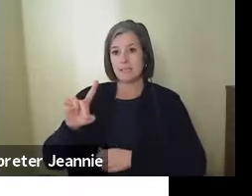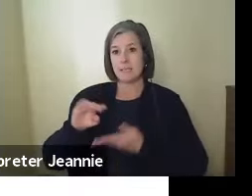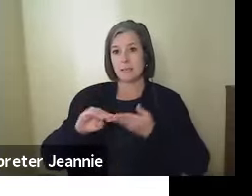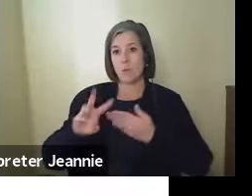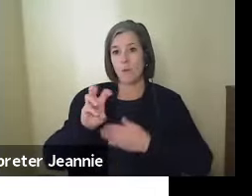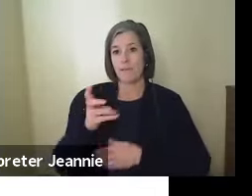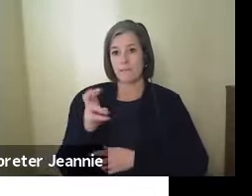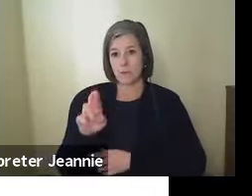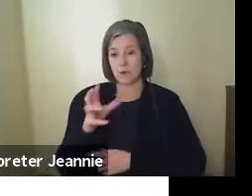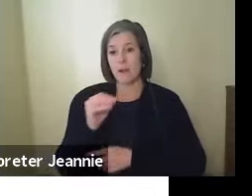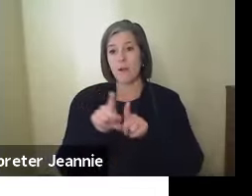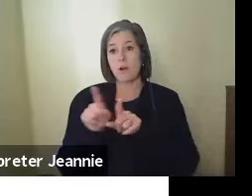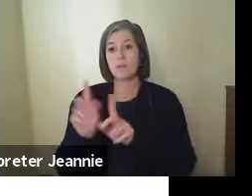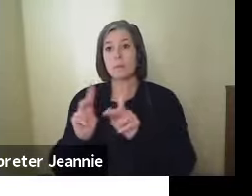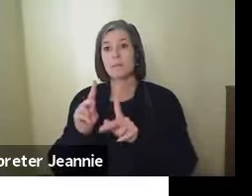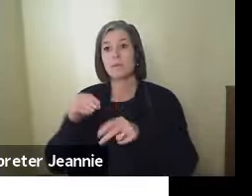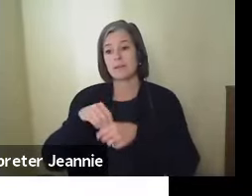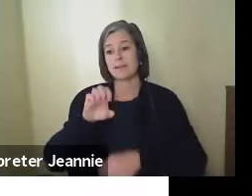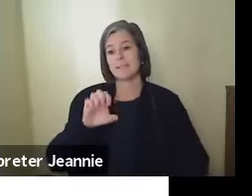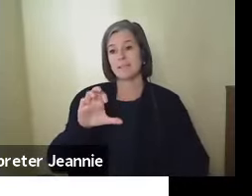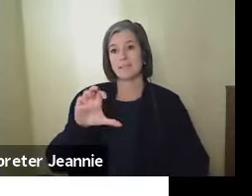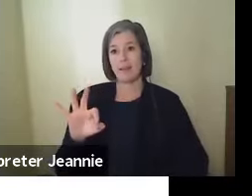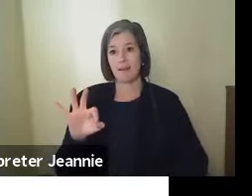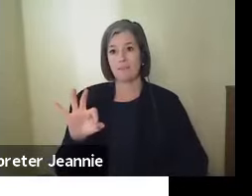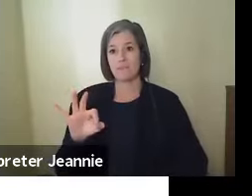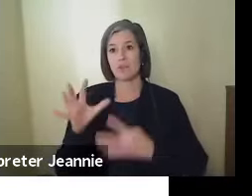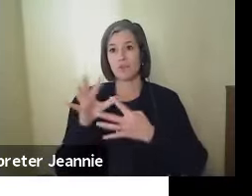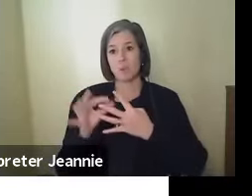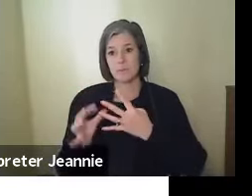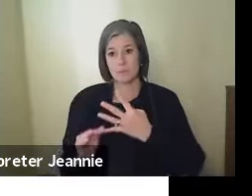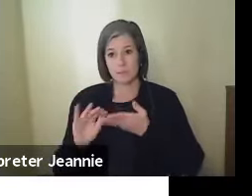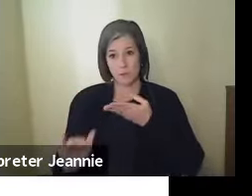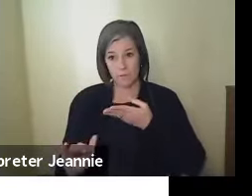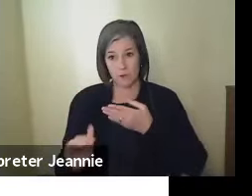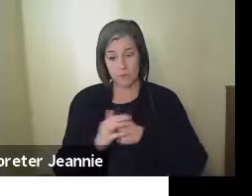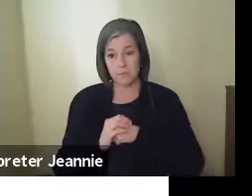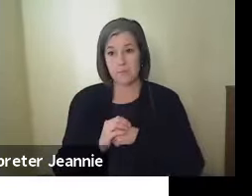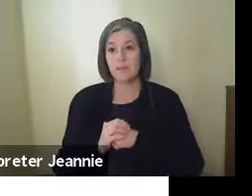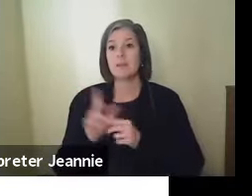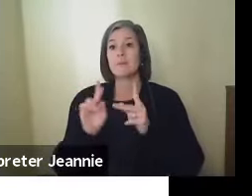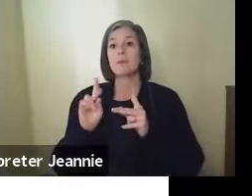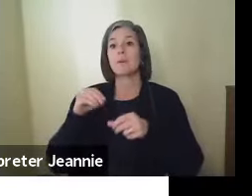also people who are in the ECF Choices waiver. And people in ICF programs,